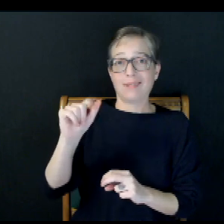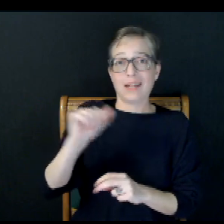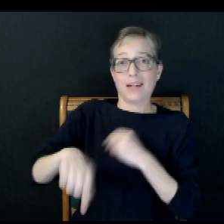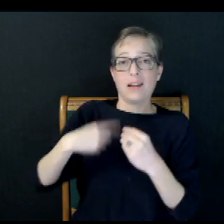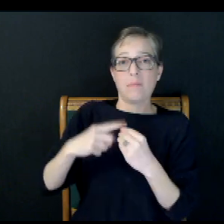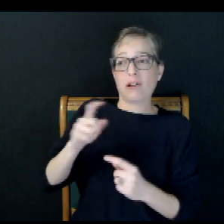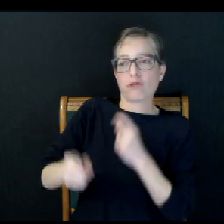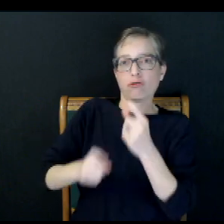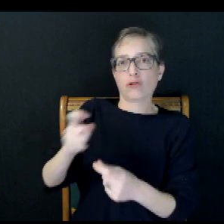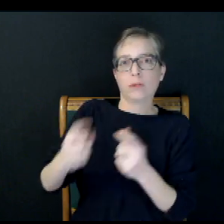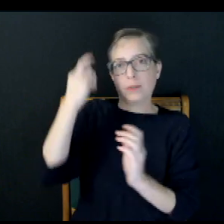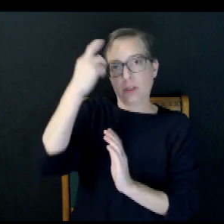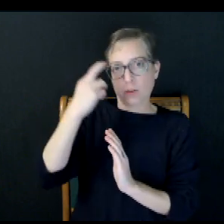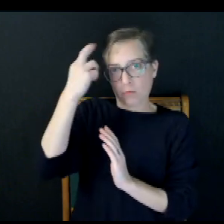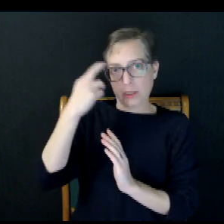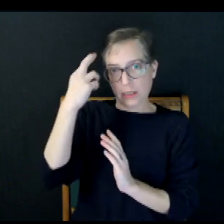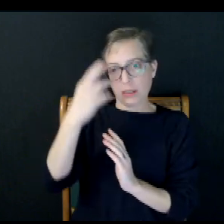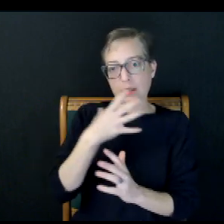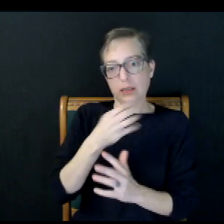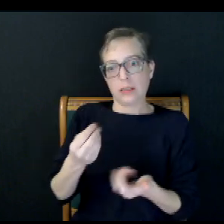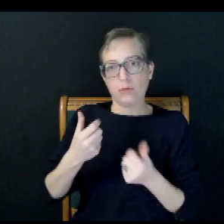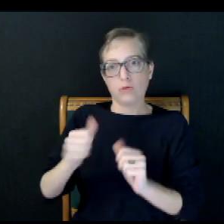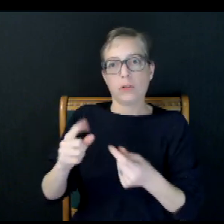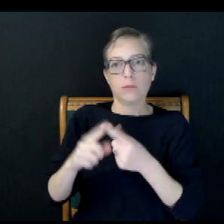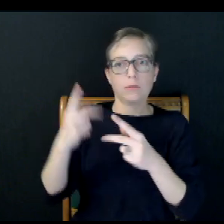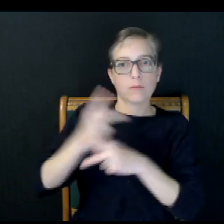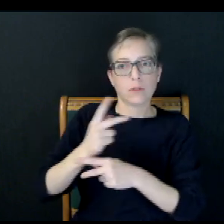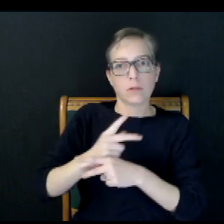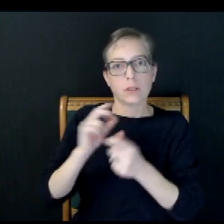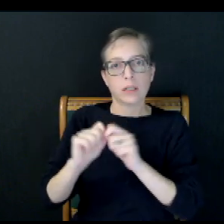foster a more equitable HCBS system.